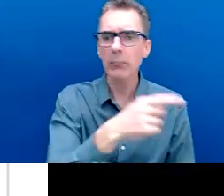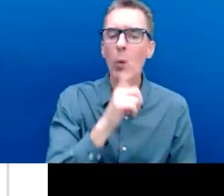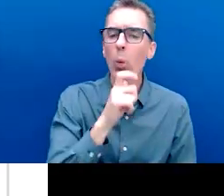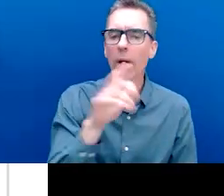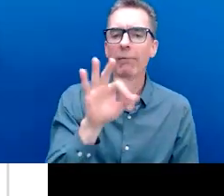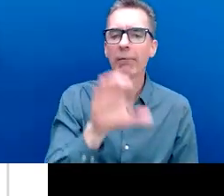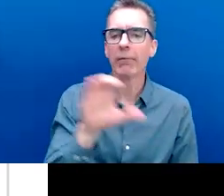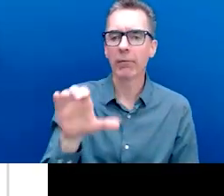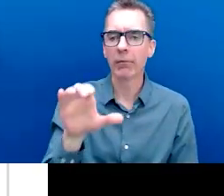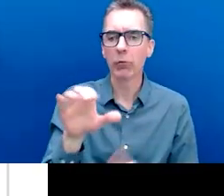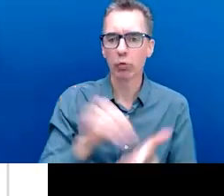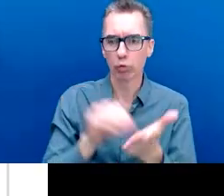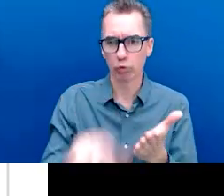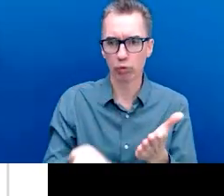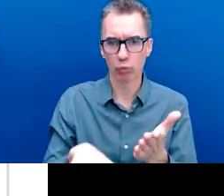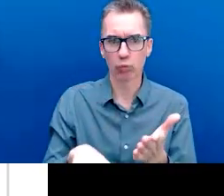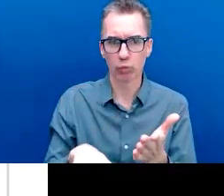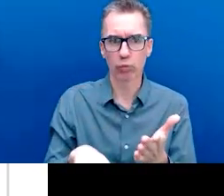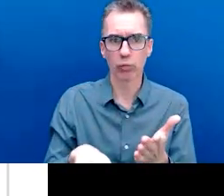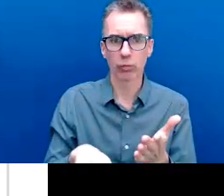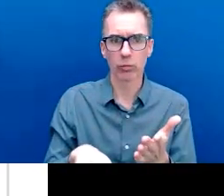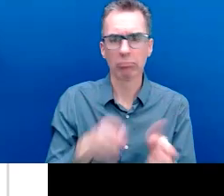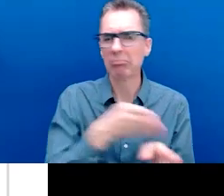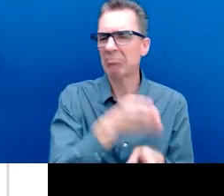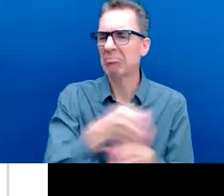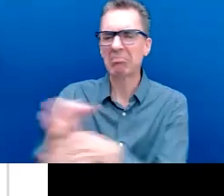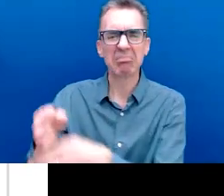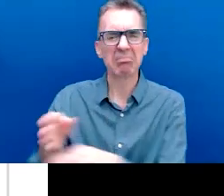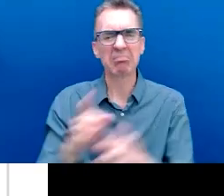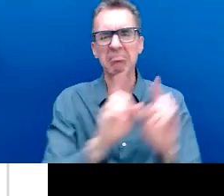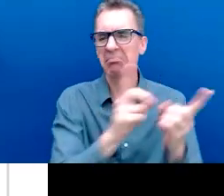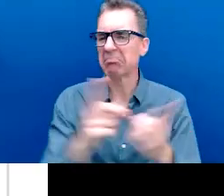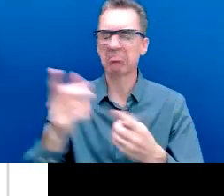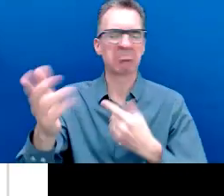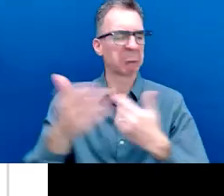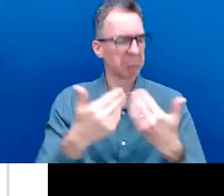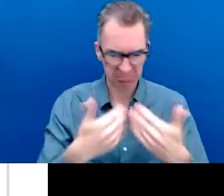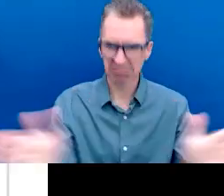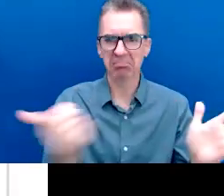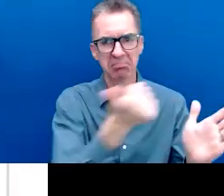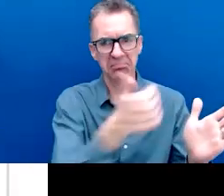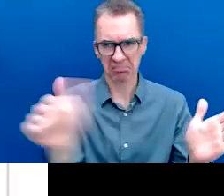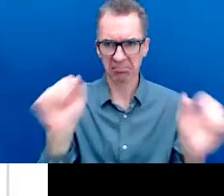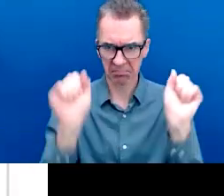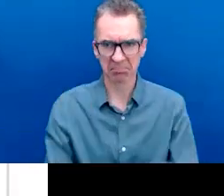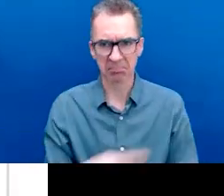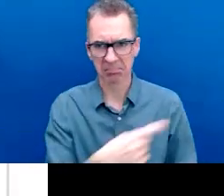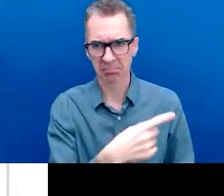across the, all disciplines, all divisions. And you can see that, the blue